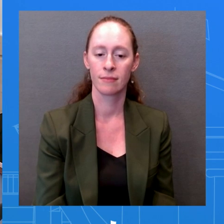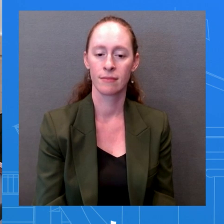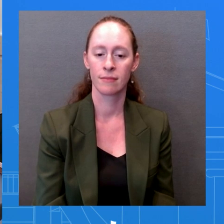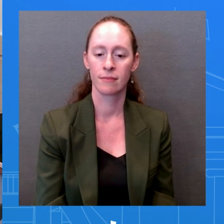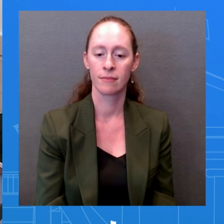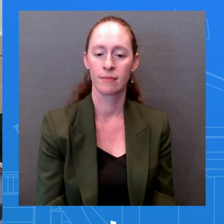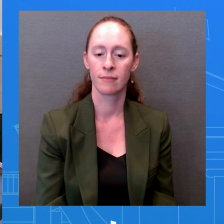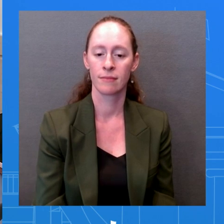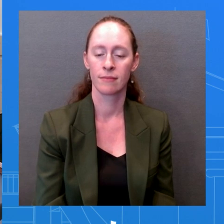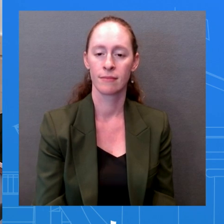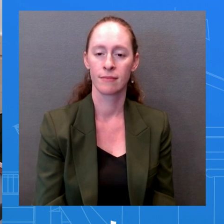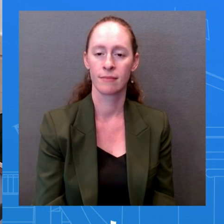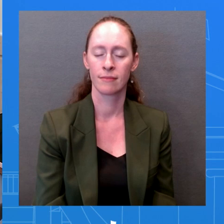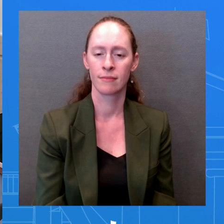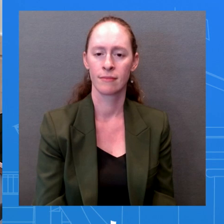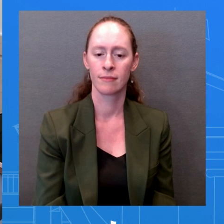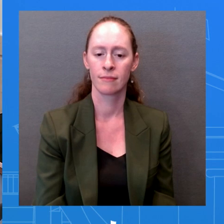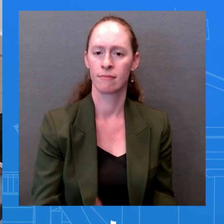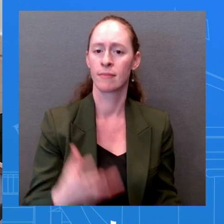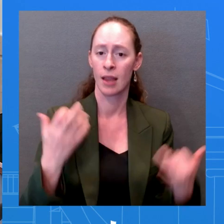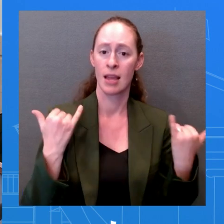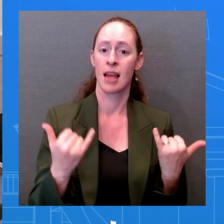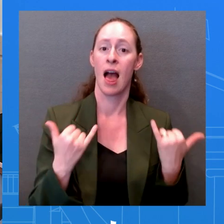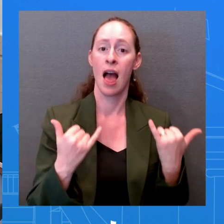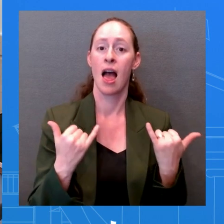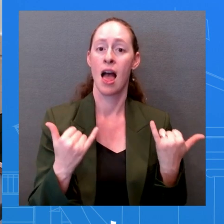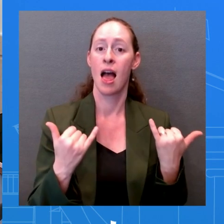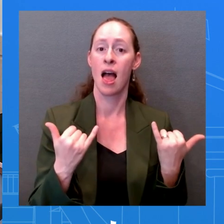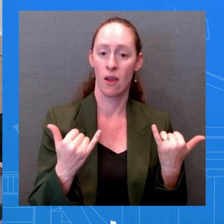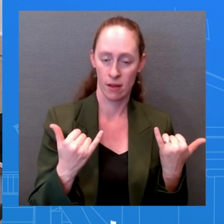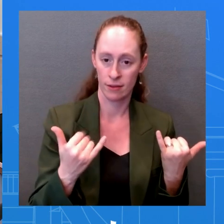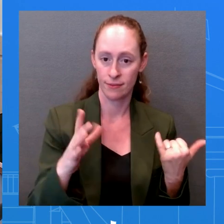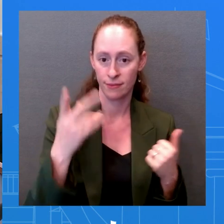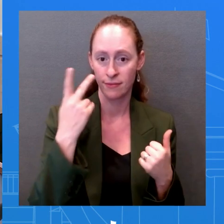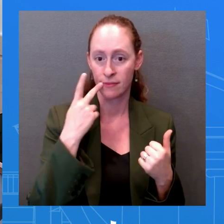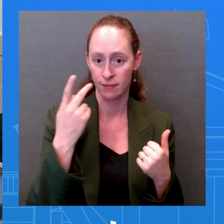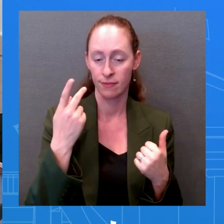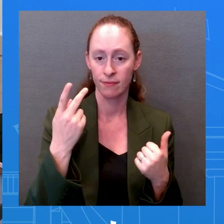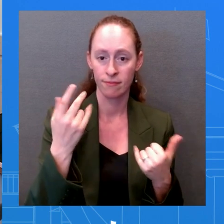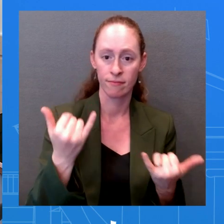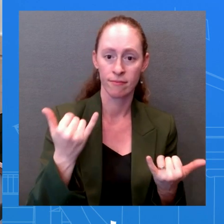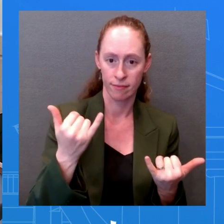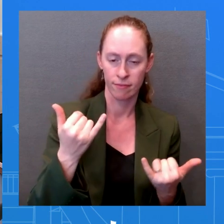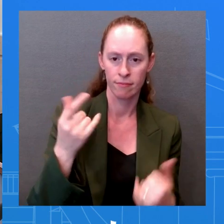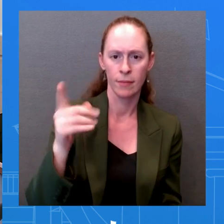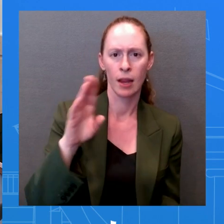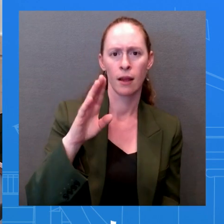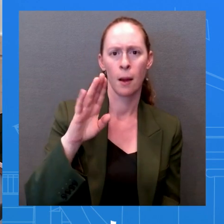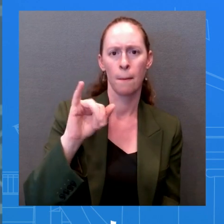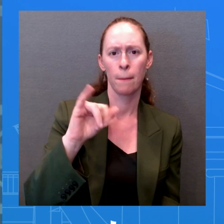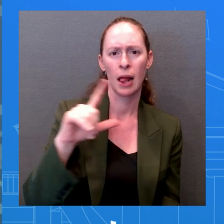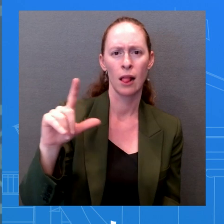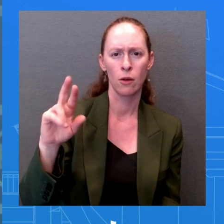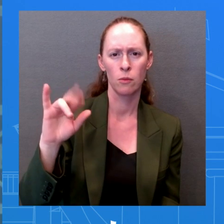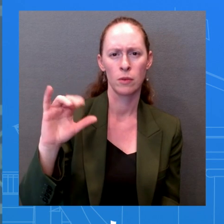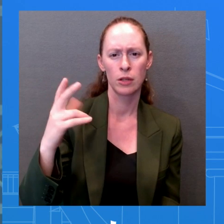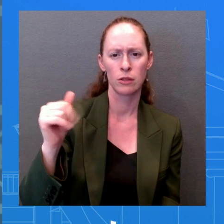trying to engage in the discussions to bring Brittney Griner and Paul Whelan home?